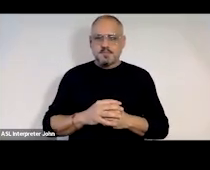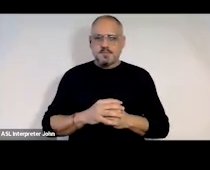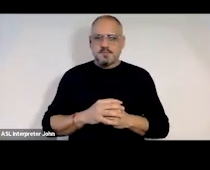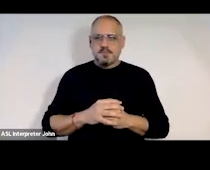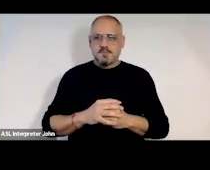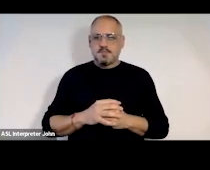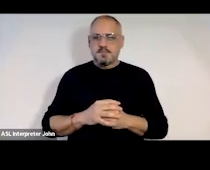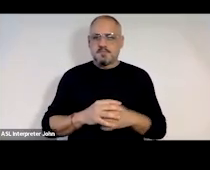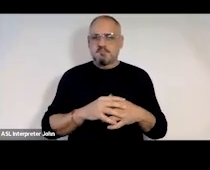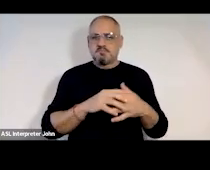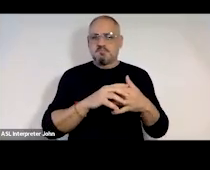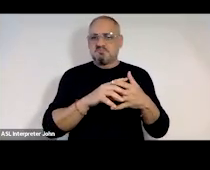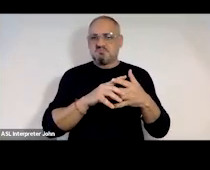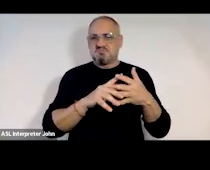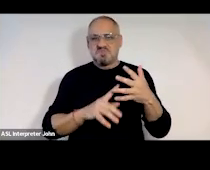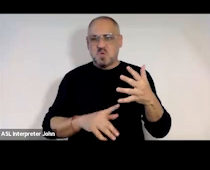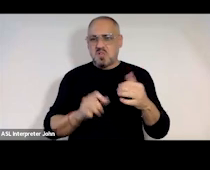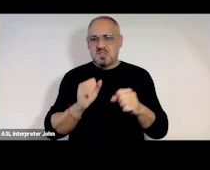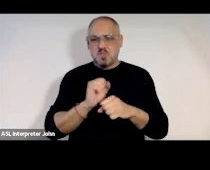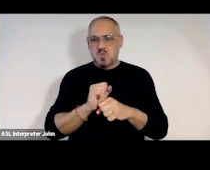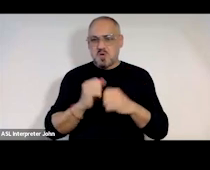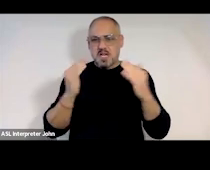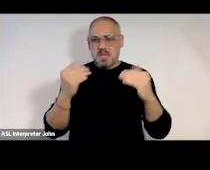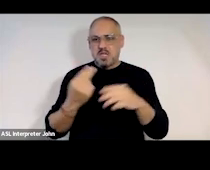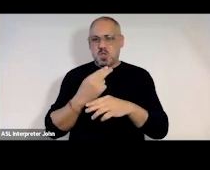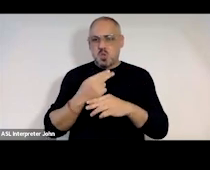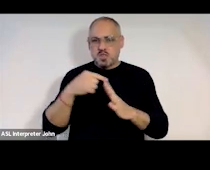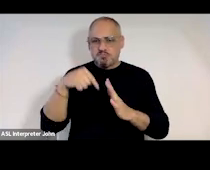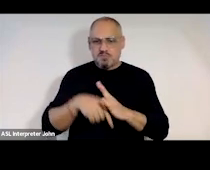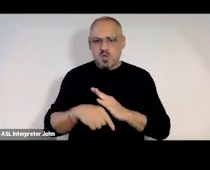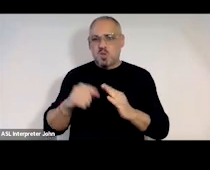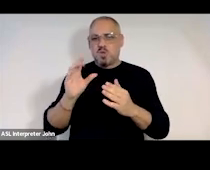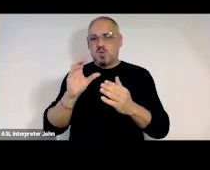None of this work or none of the expectations of using critical components or tracking your outcomes